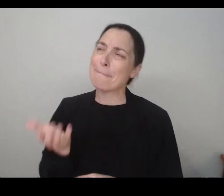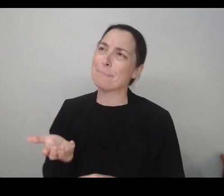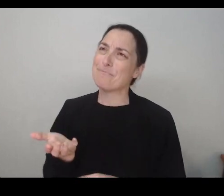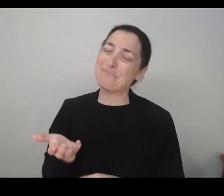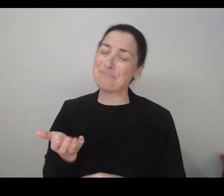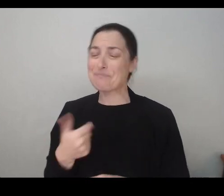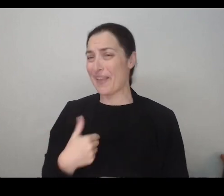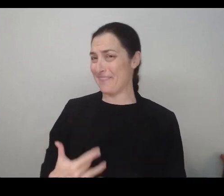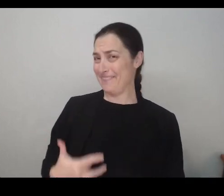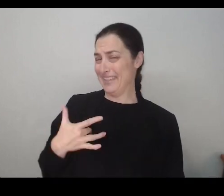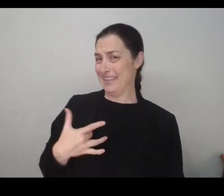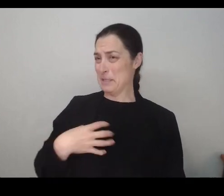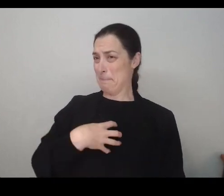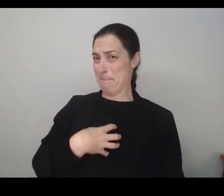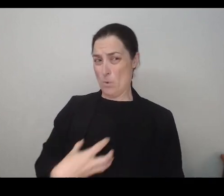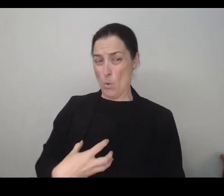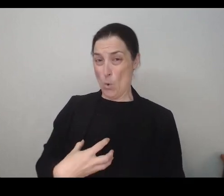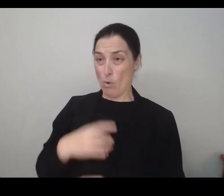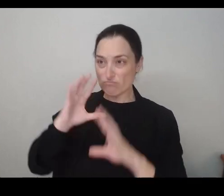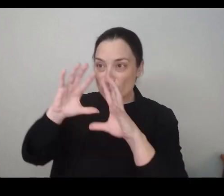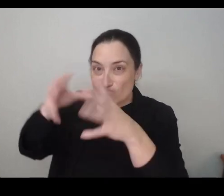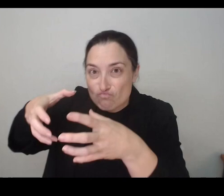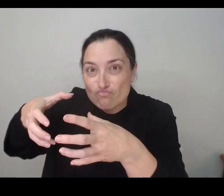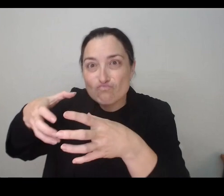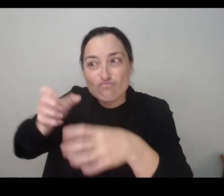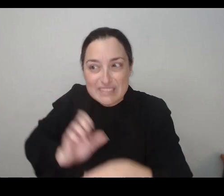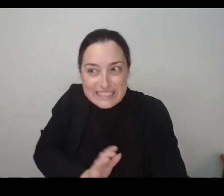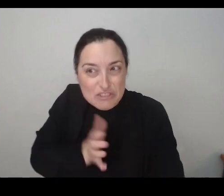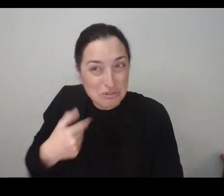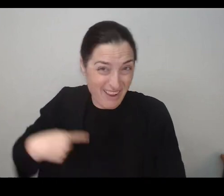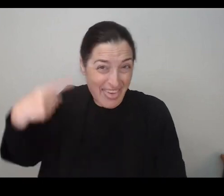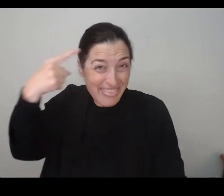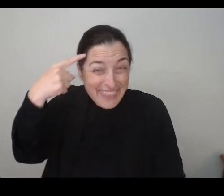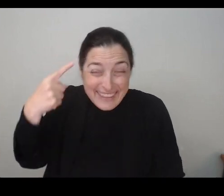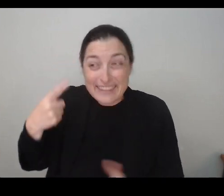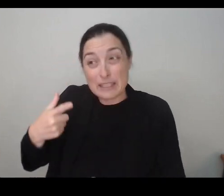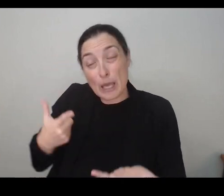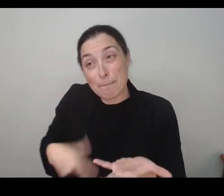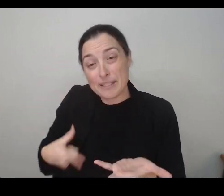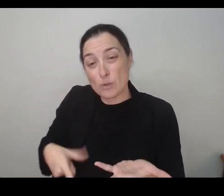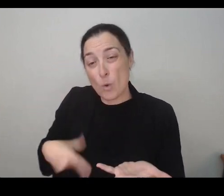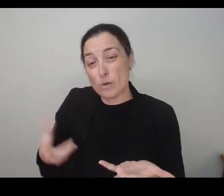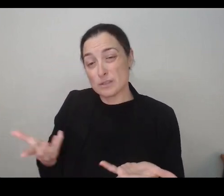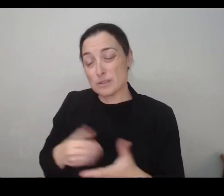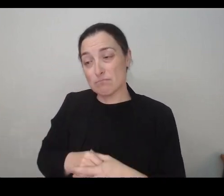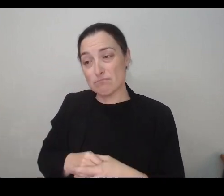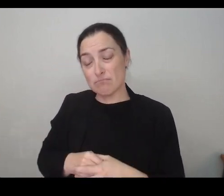it's more fascination, I truly think, because when I see some of his work,